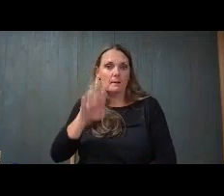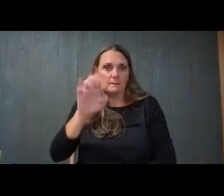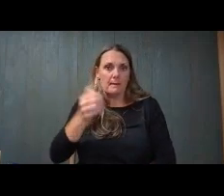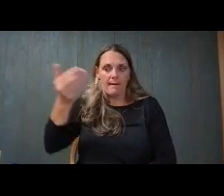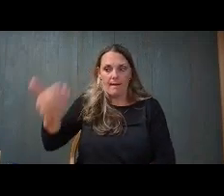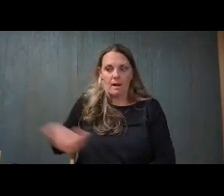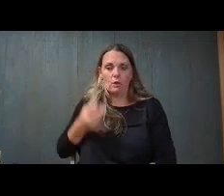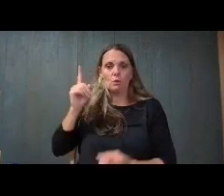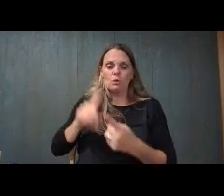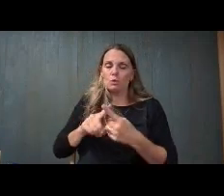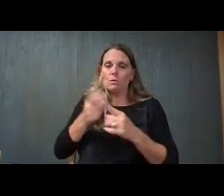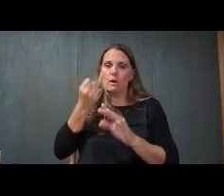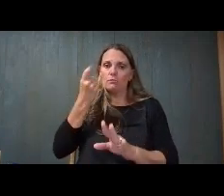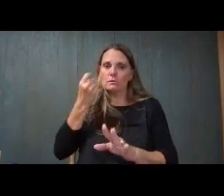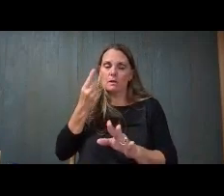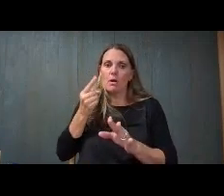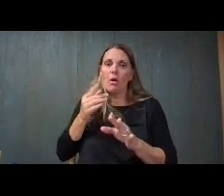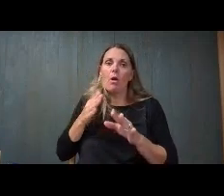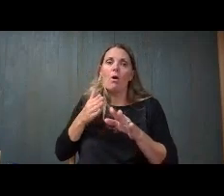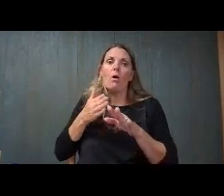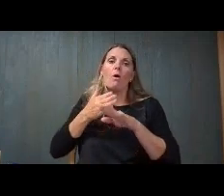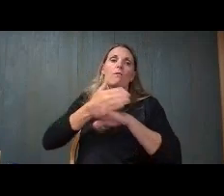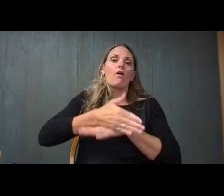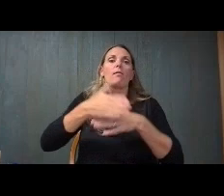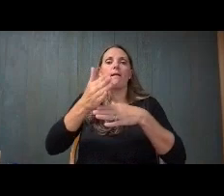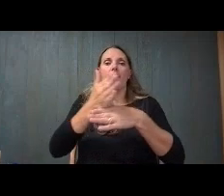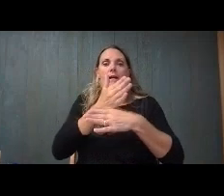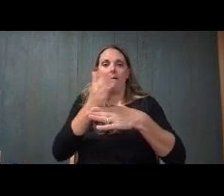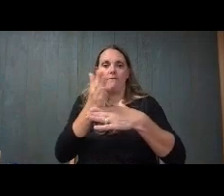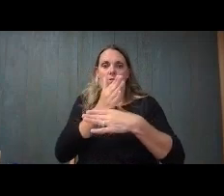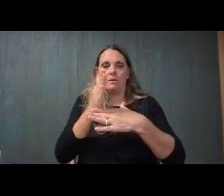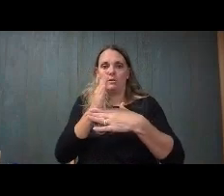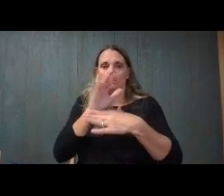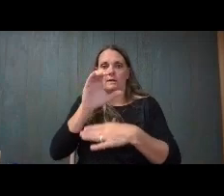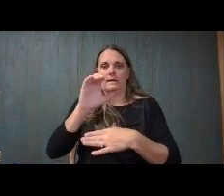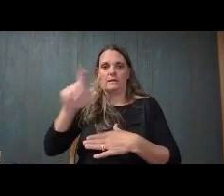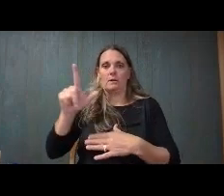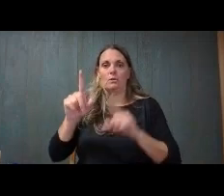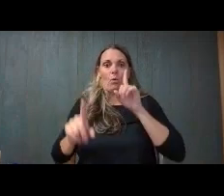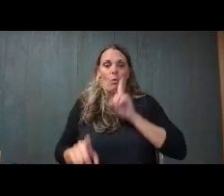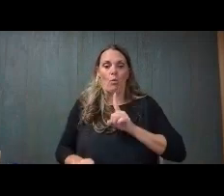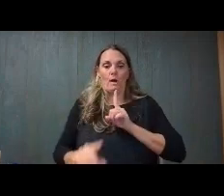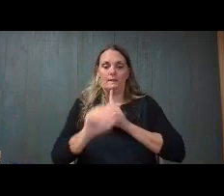an overall average caseload ratio, ranging from 110 to 120,